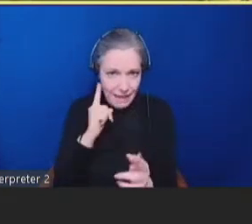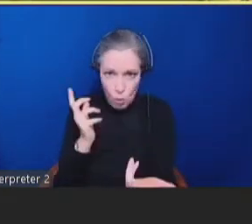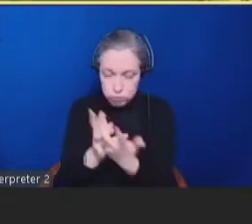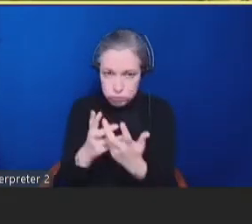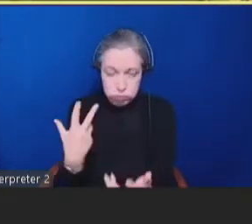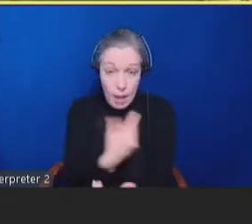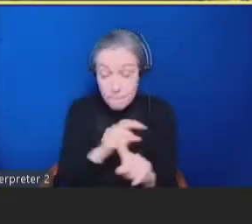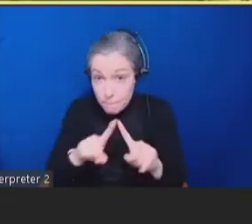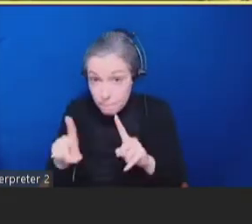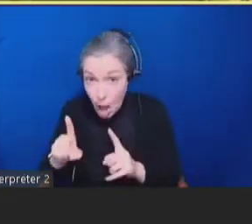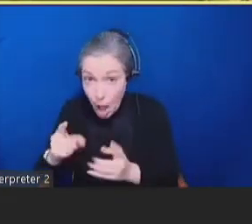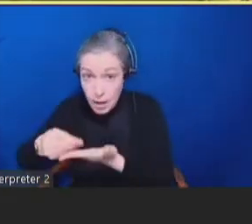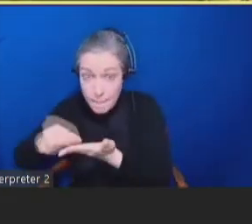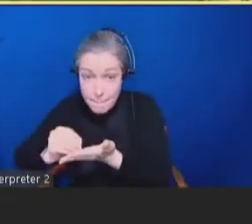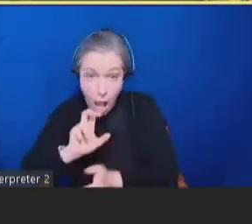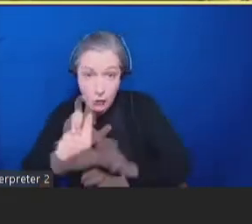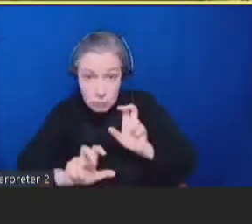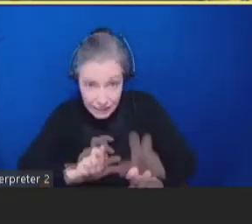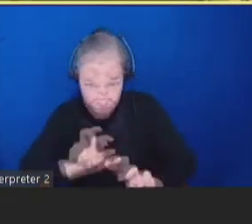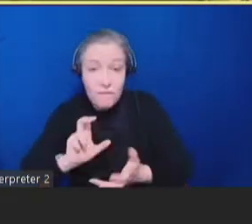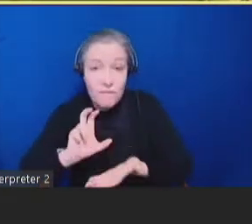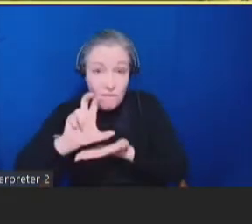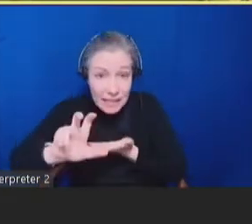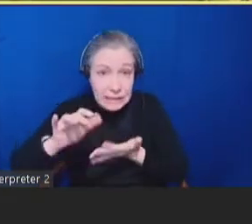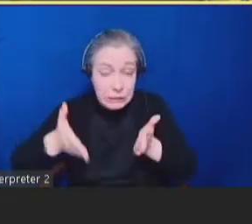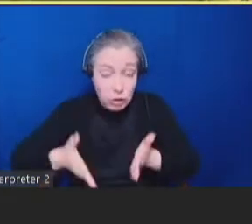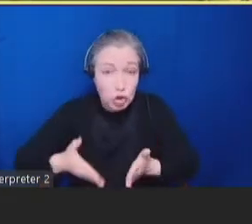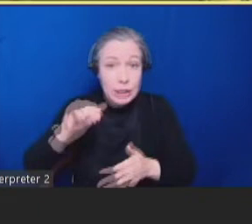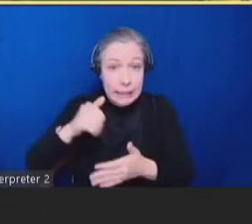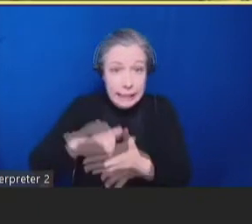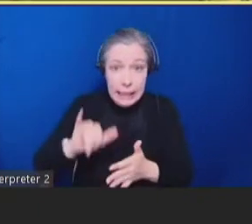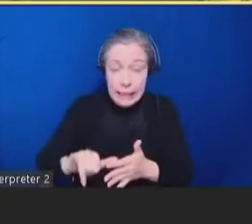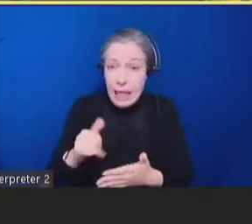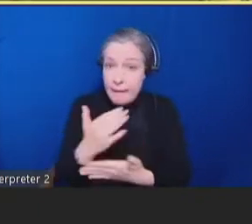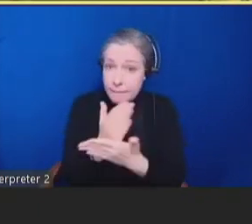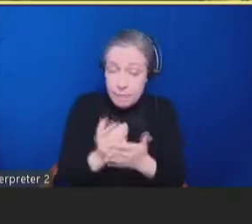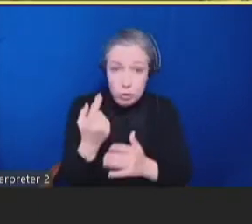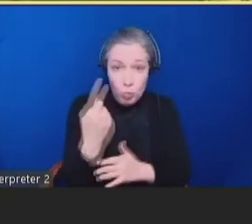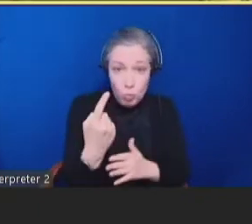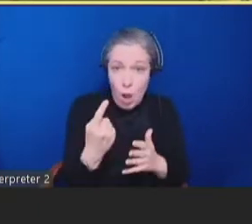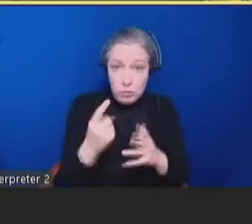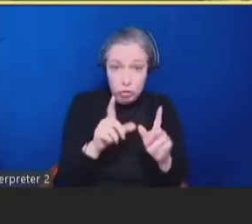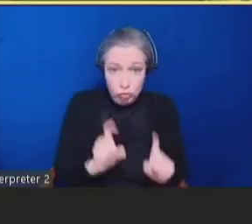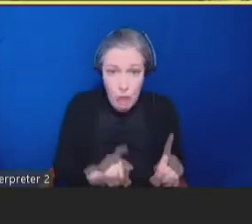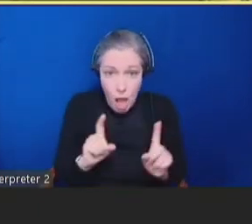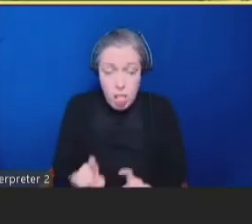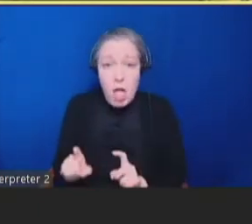single-center phase 1 clinical trial, where we targeted to accrue 20 surgically resectable